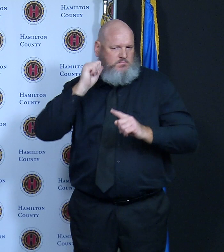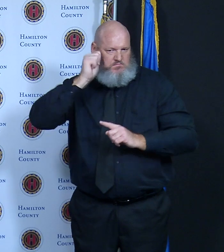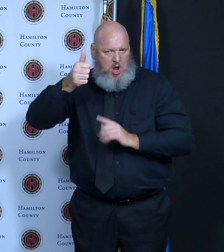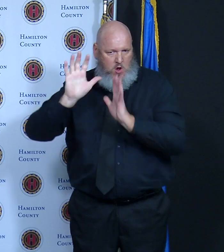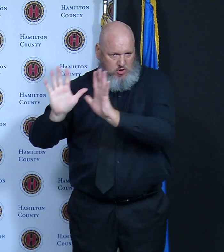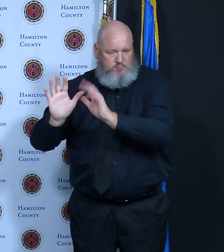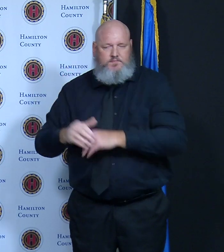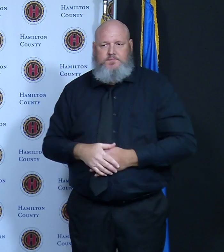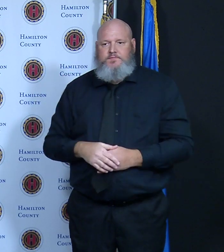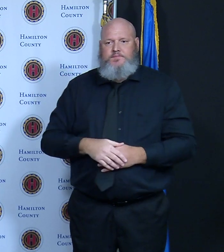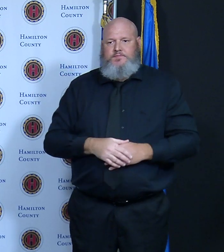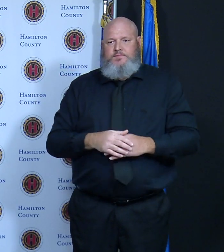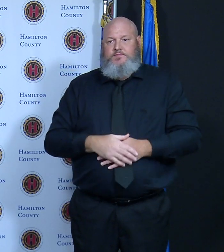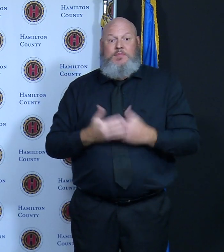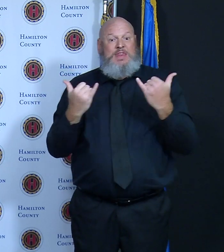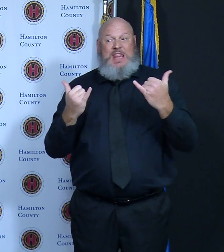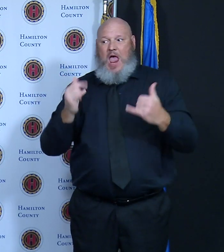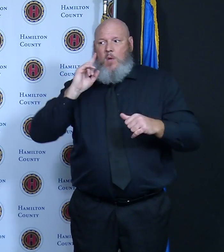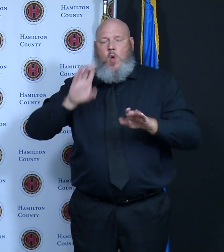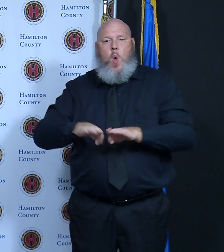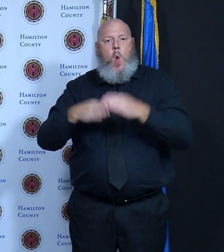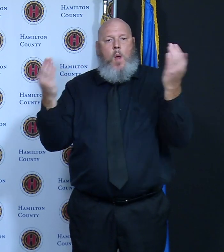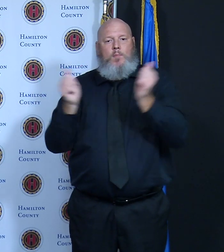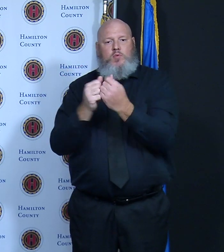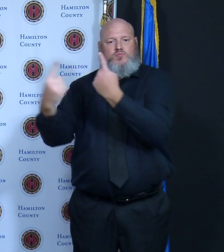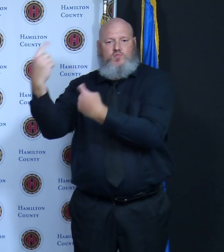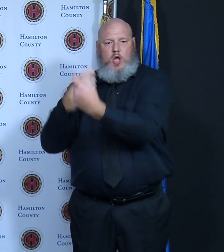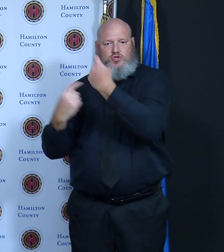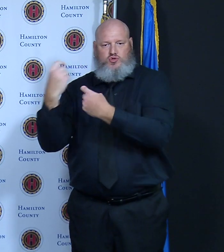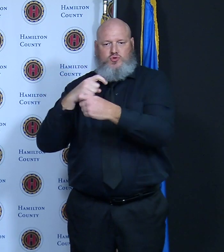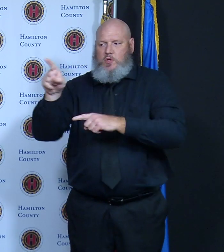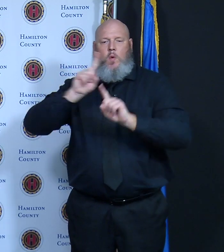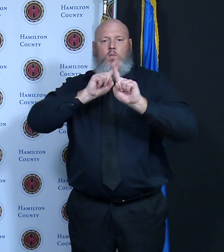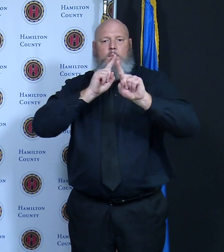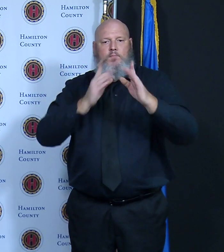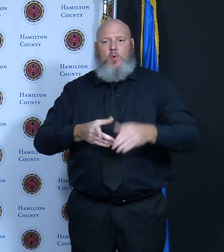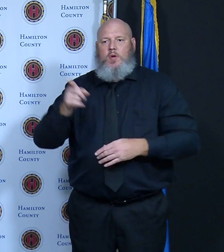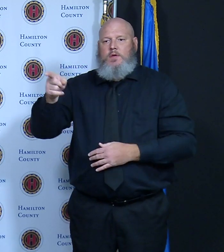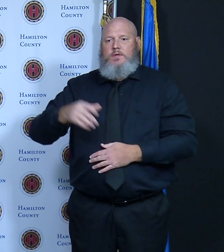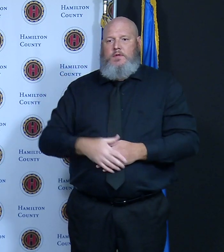concerns if any do you have about religious institutions holding in-person